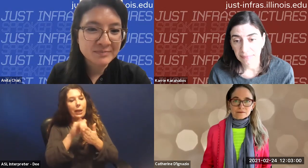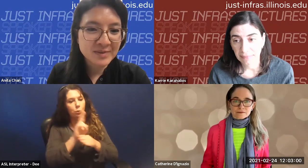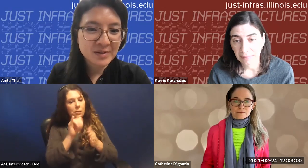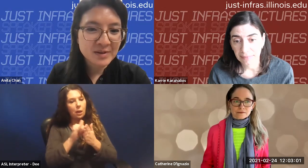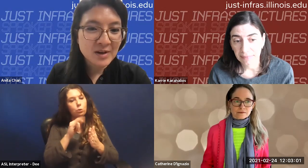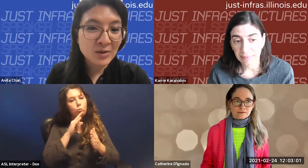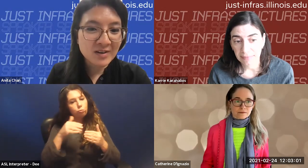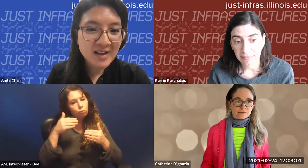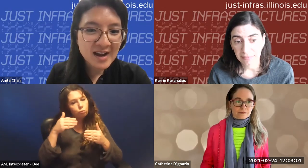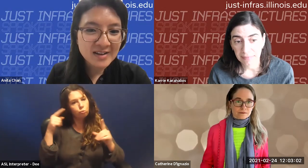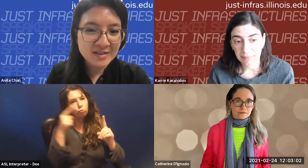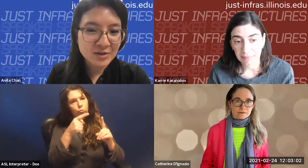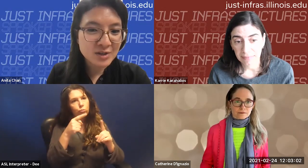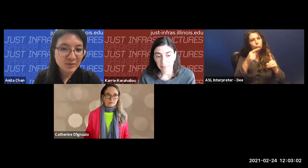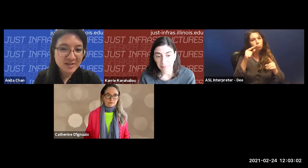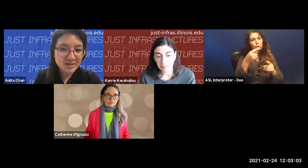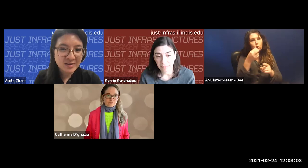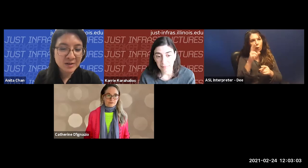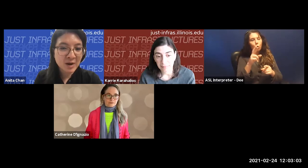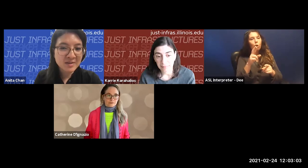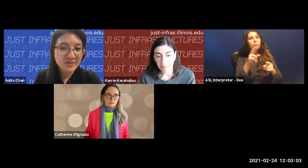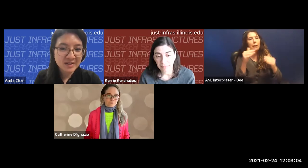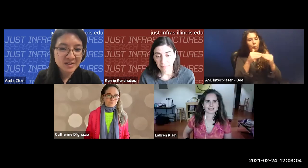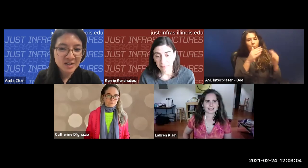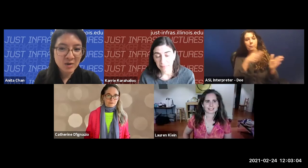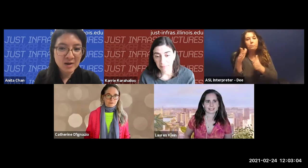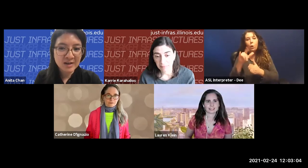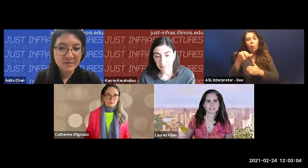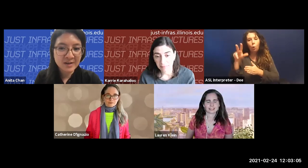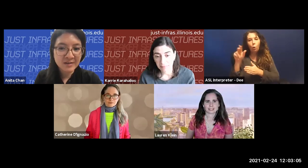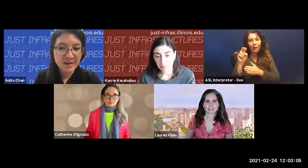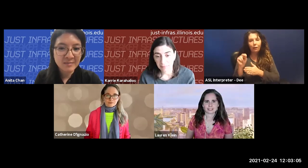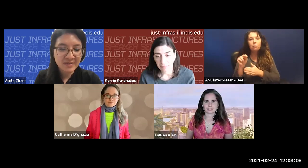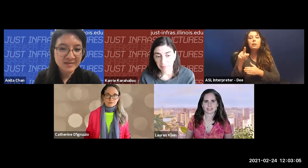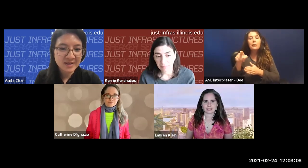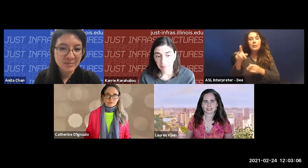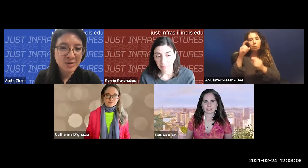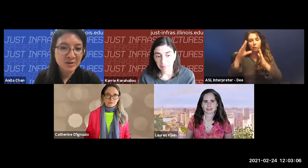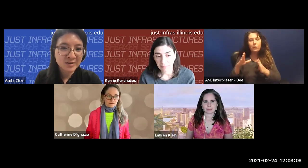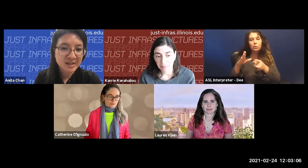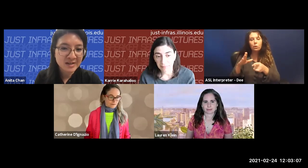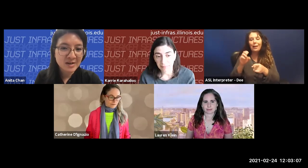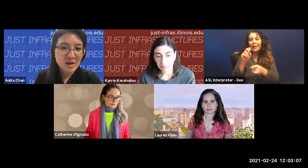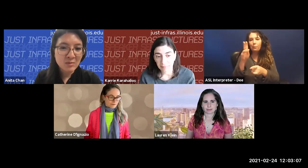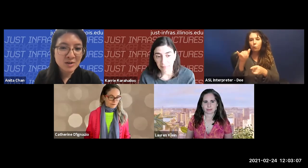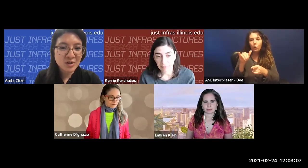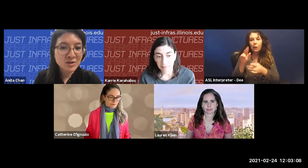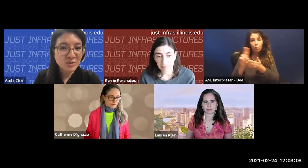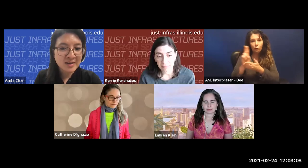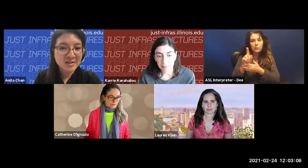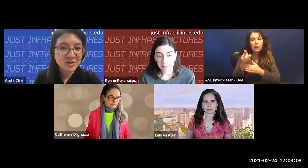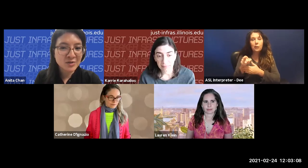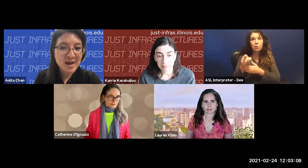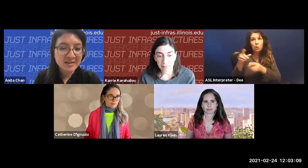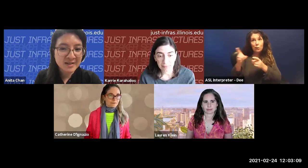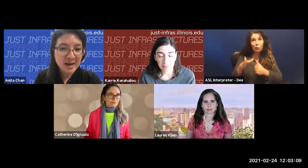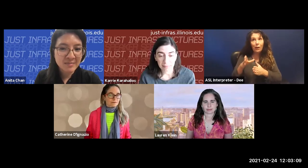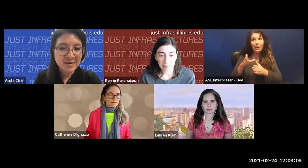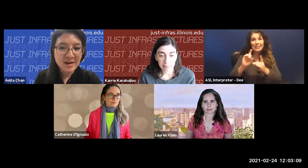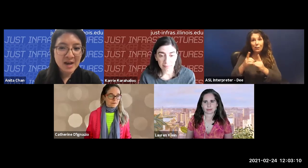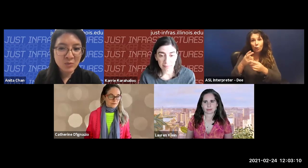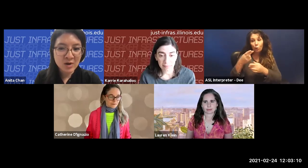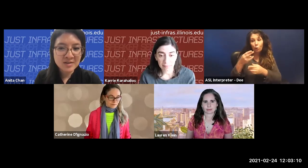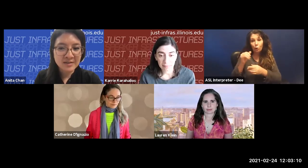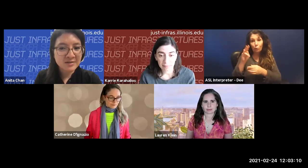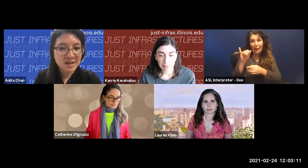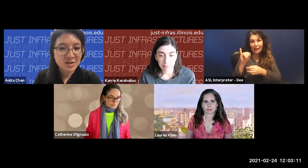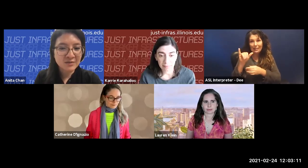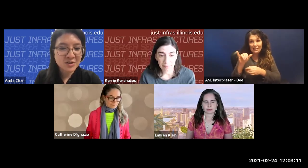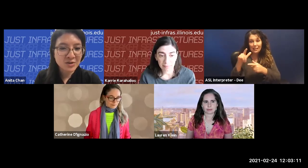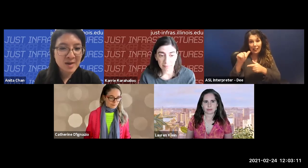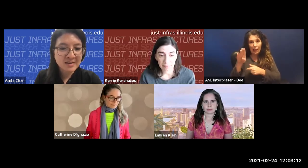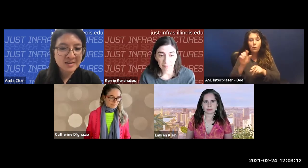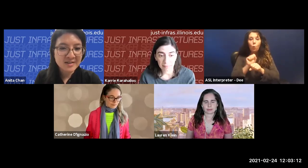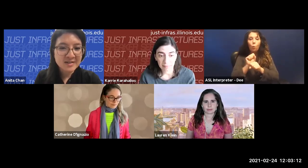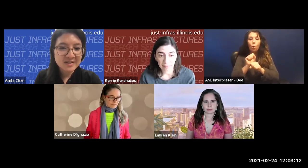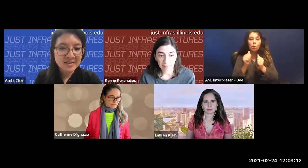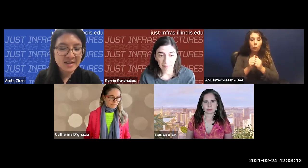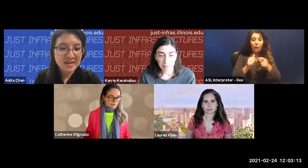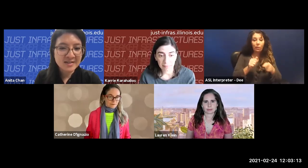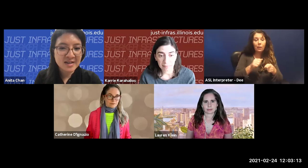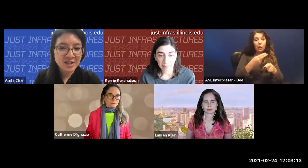Lauren Klein is Associate Professor in the Department of English and quantitative theory and methods at Emory University, where she also directs the digital humanities lab, and works at the intersection of digital humanities data science, and gender and